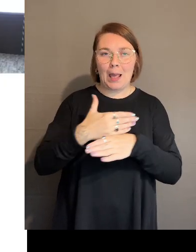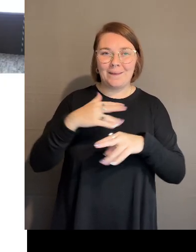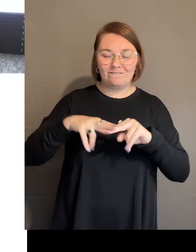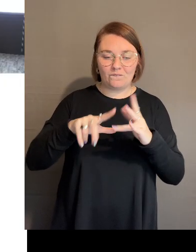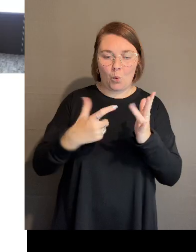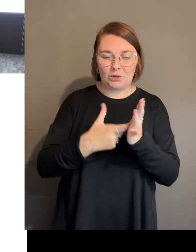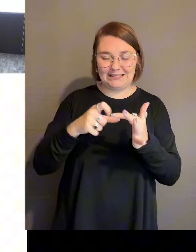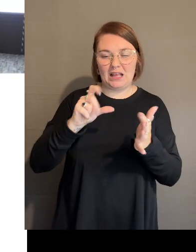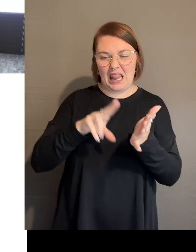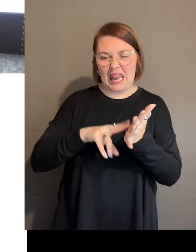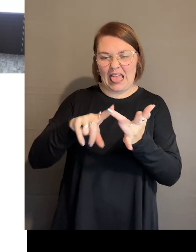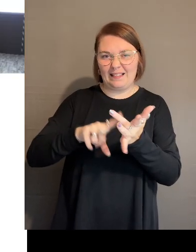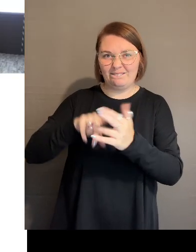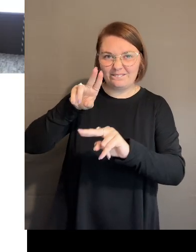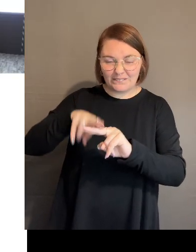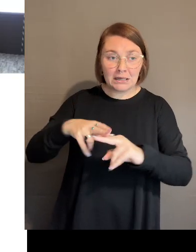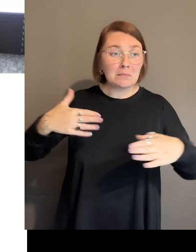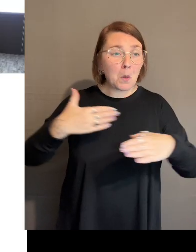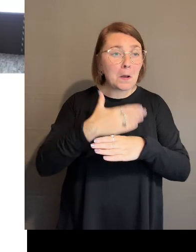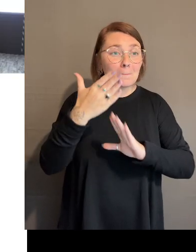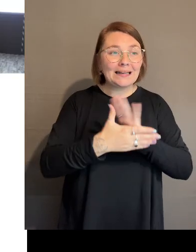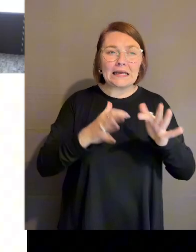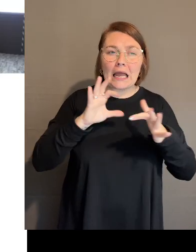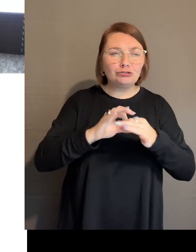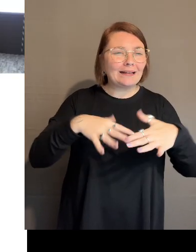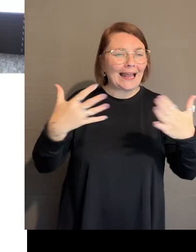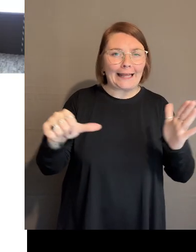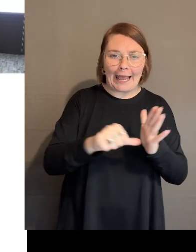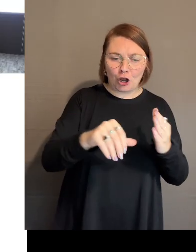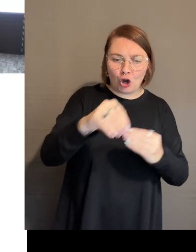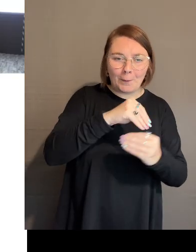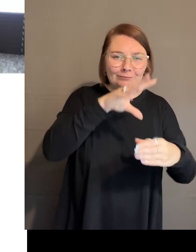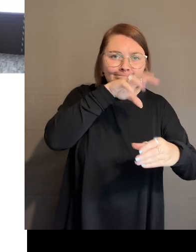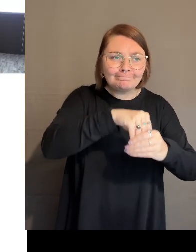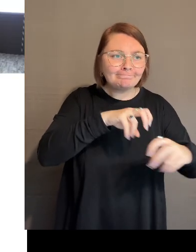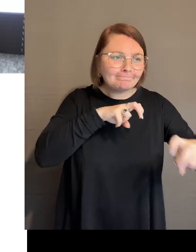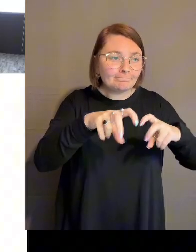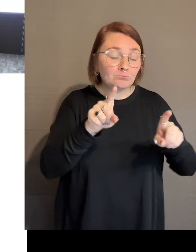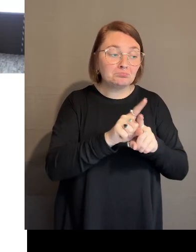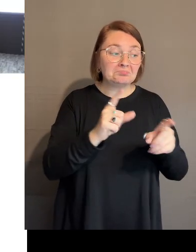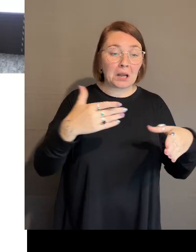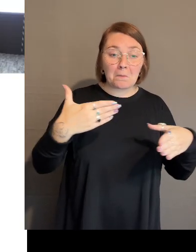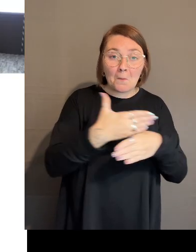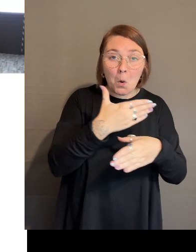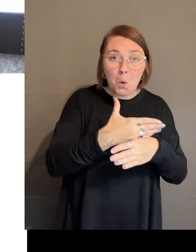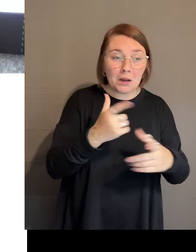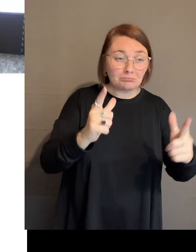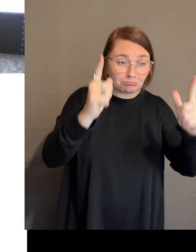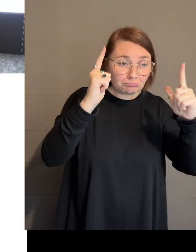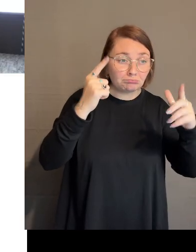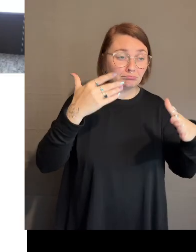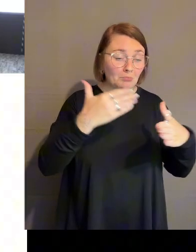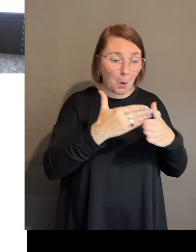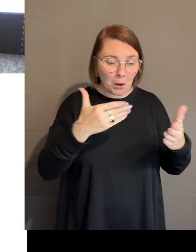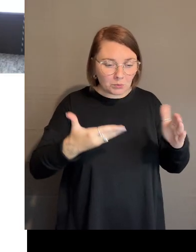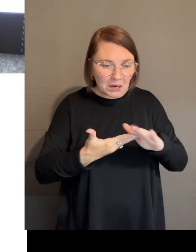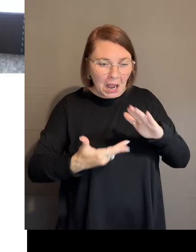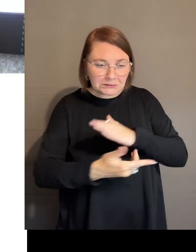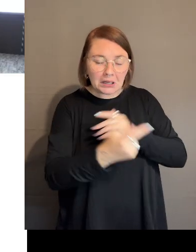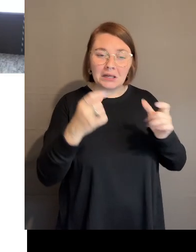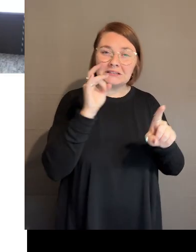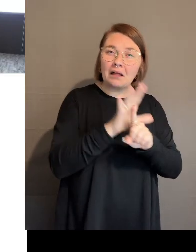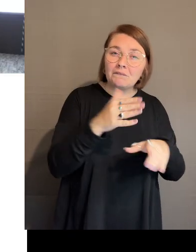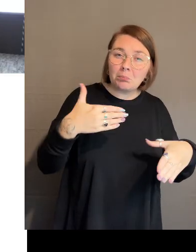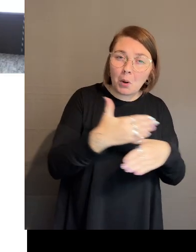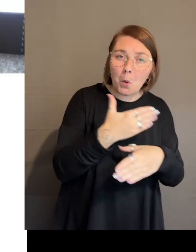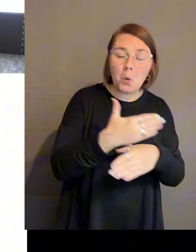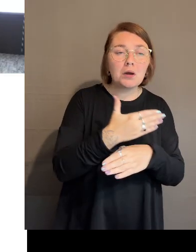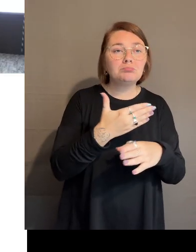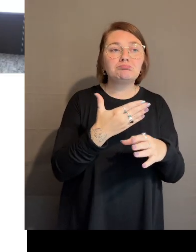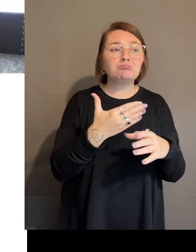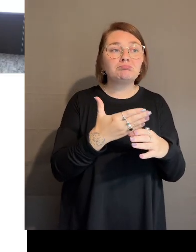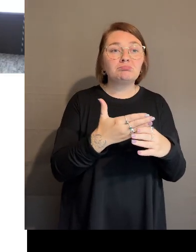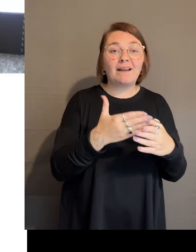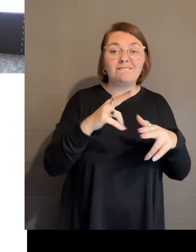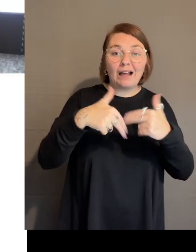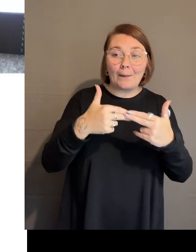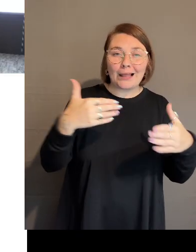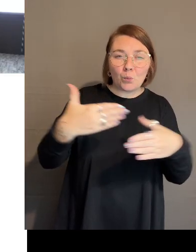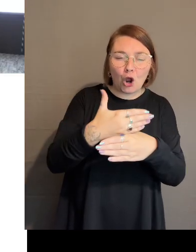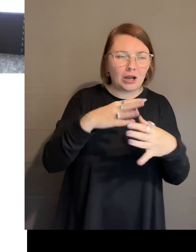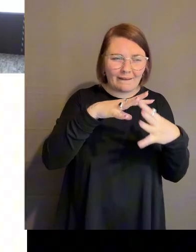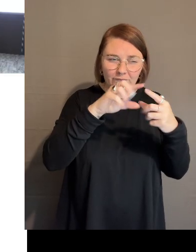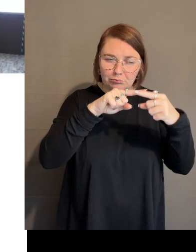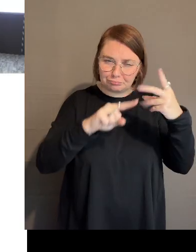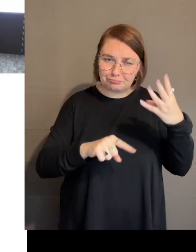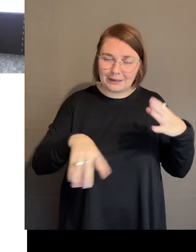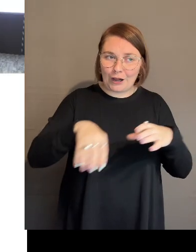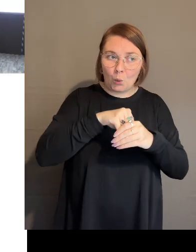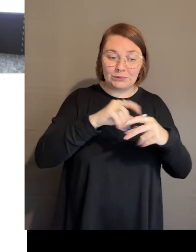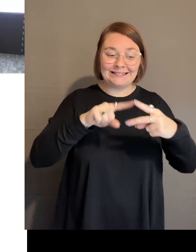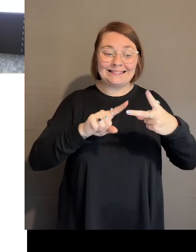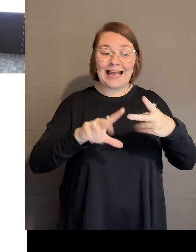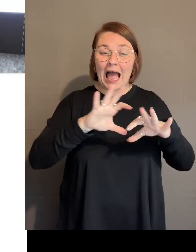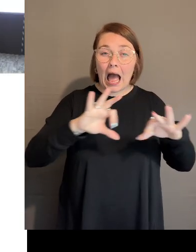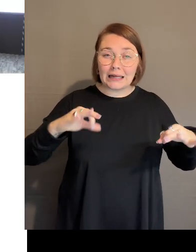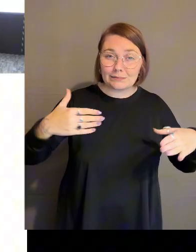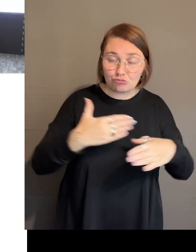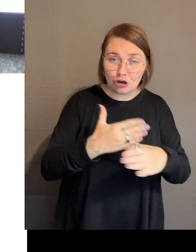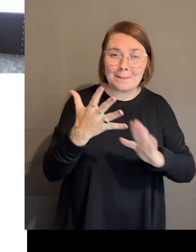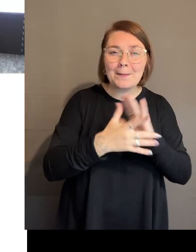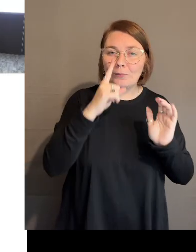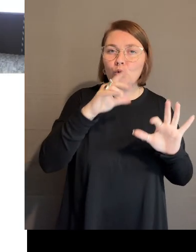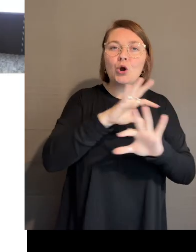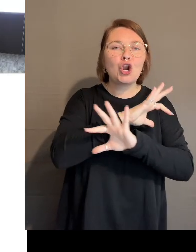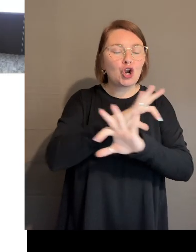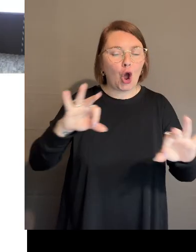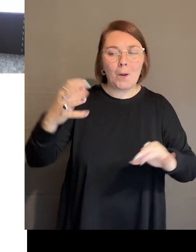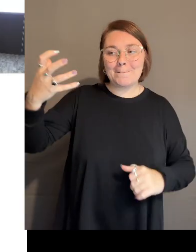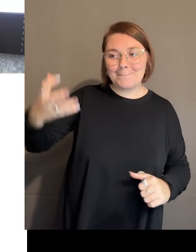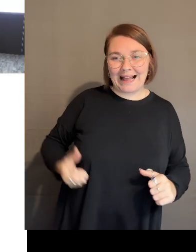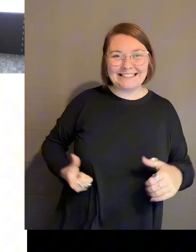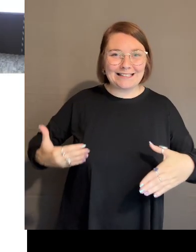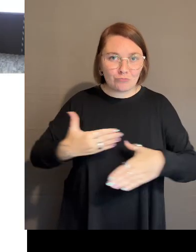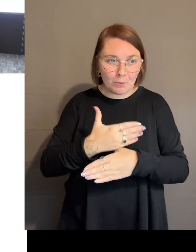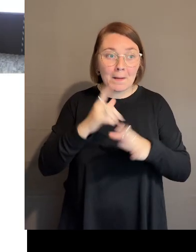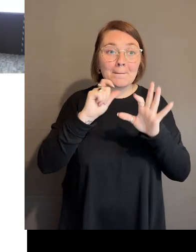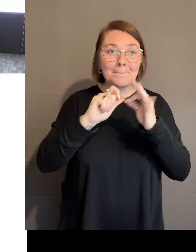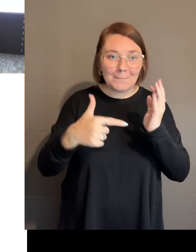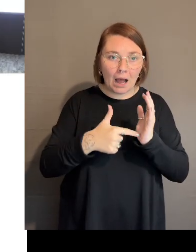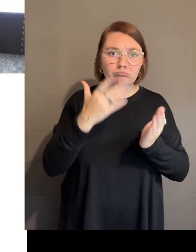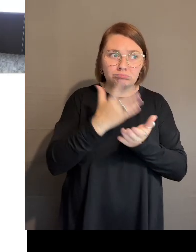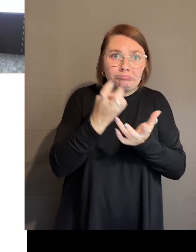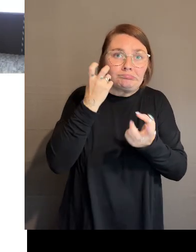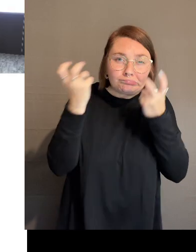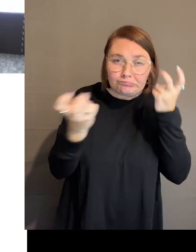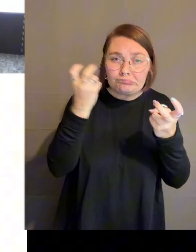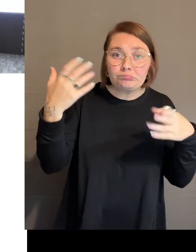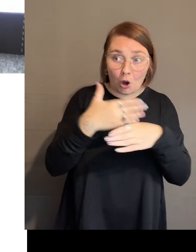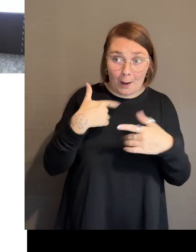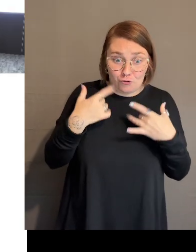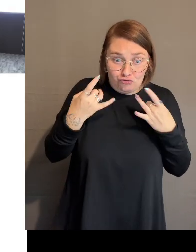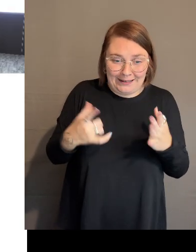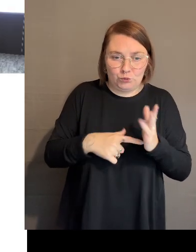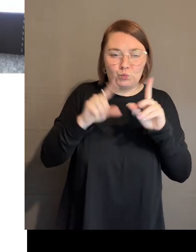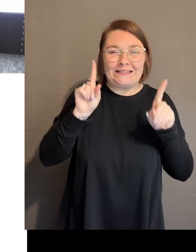Employed refers to engagement in any economic activities, including employees, employers, self-employed individuals, contributing family workers, etc. And unemployed refers to those not in paid employment, but actively seeking for work and available to start work.